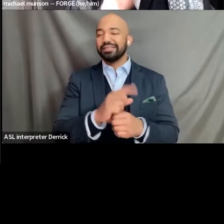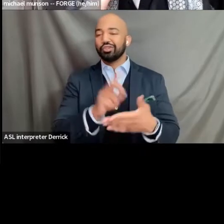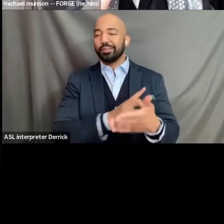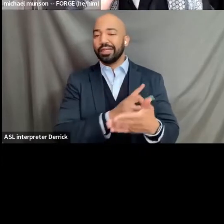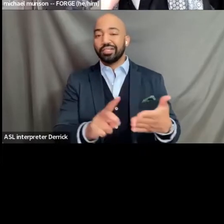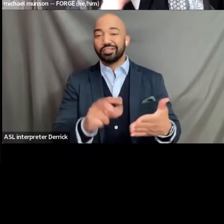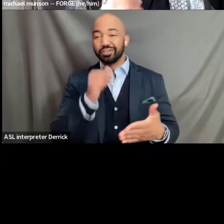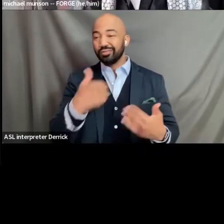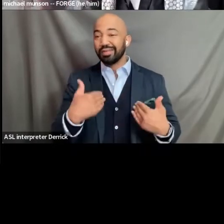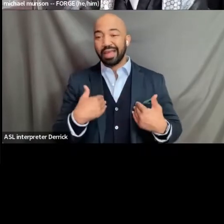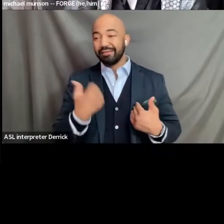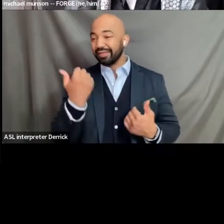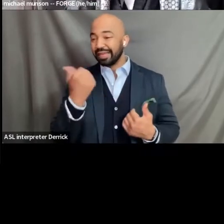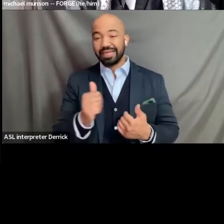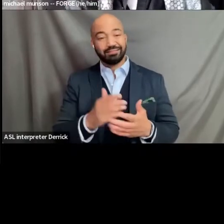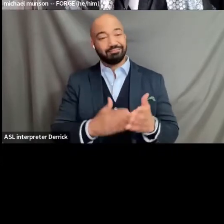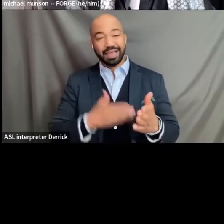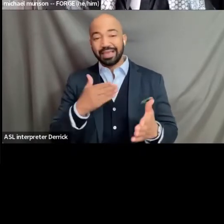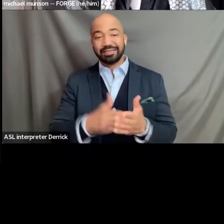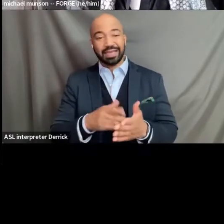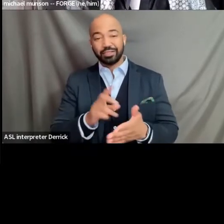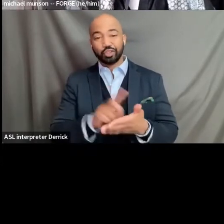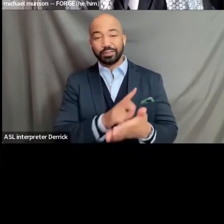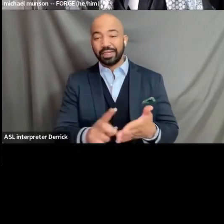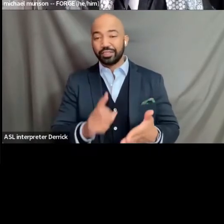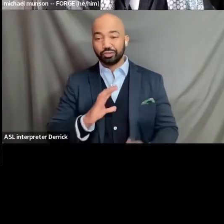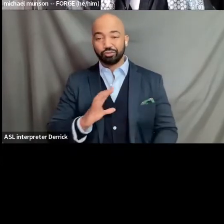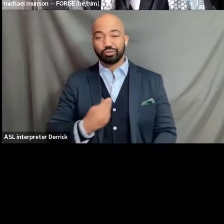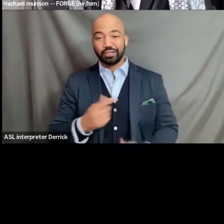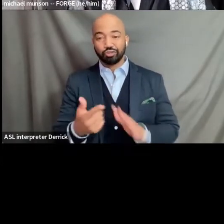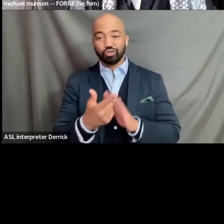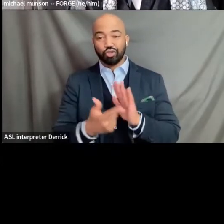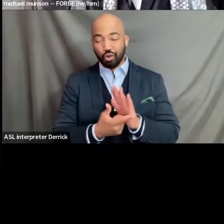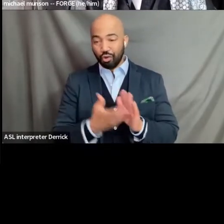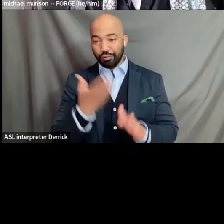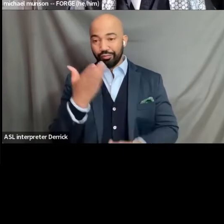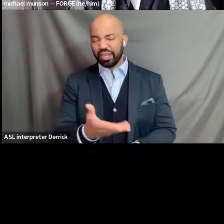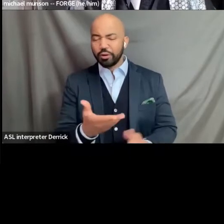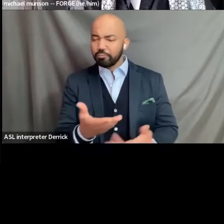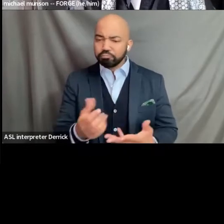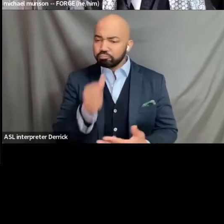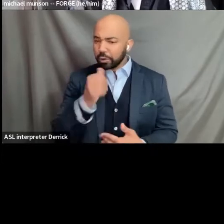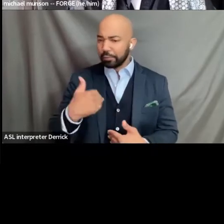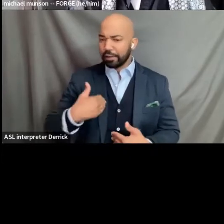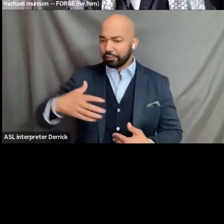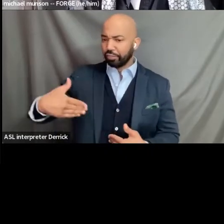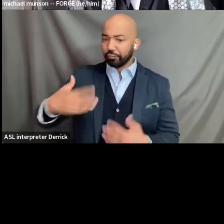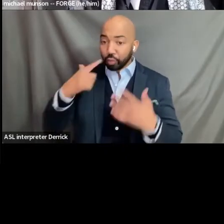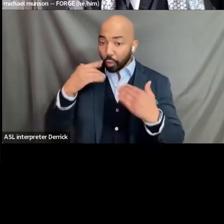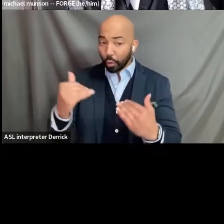currently on the book. We're all hoping for that I think but it's not there yet. There is clearly anti-trans